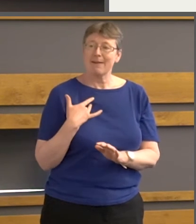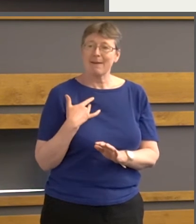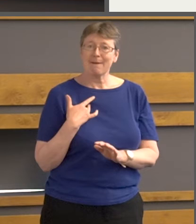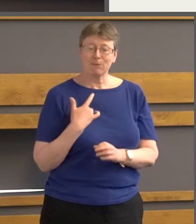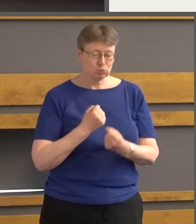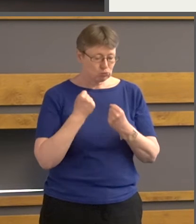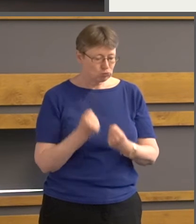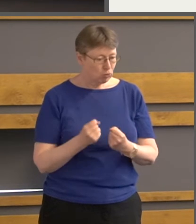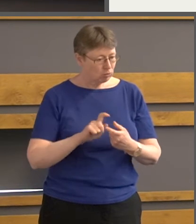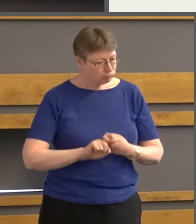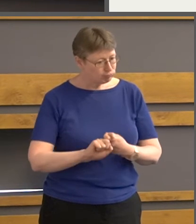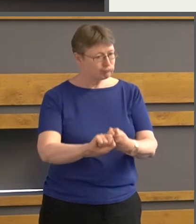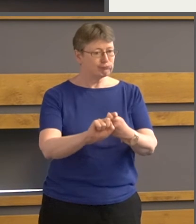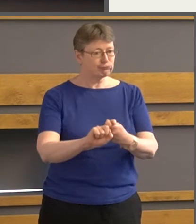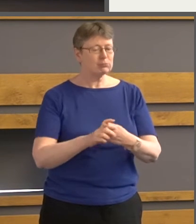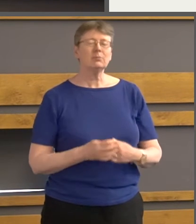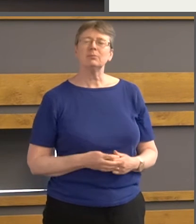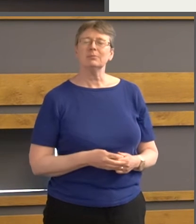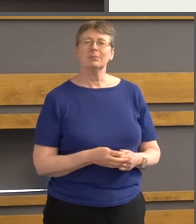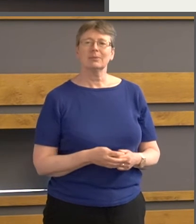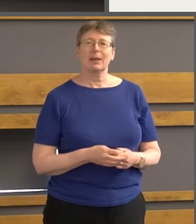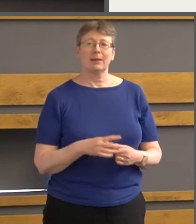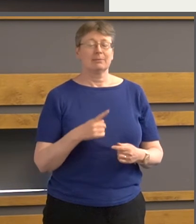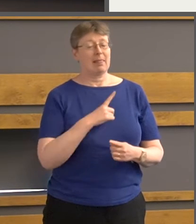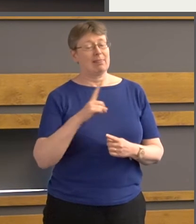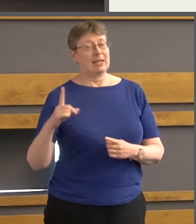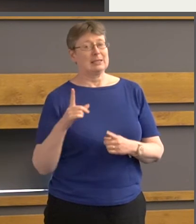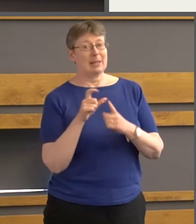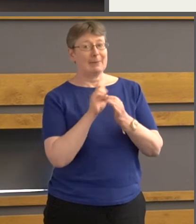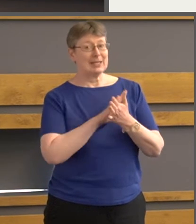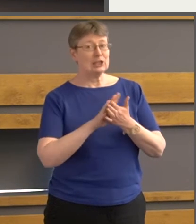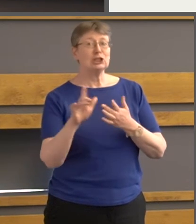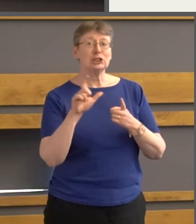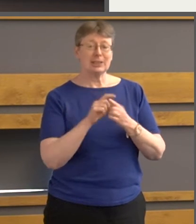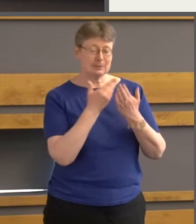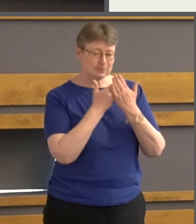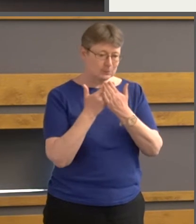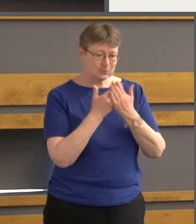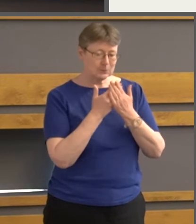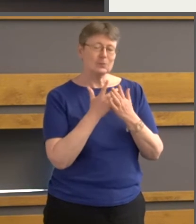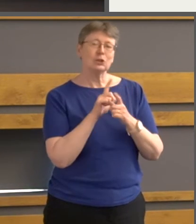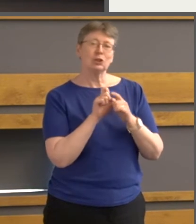And then when I came to do my PhD in Edinburgh University, part of it,